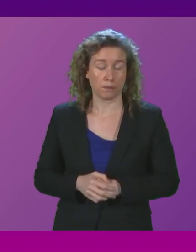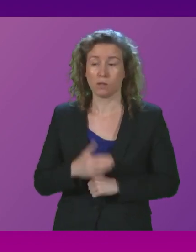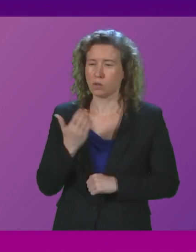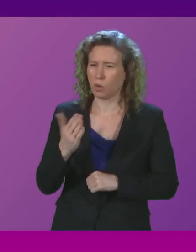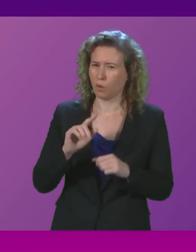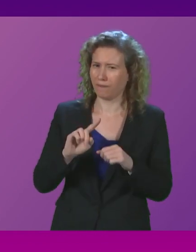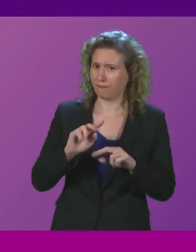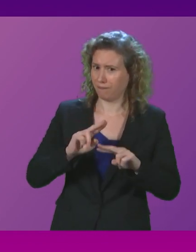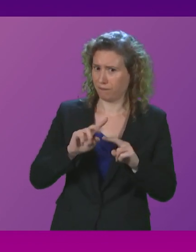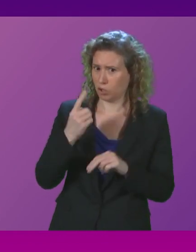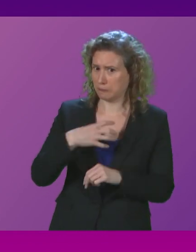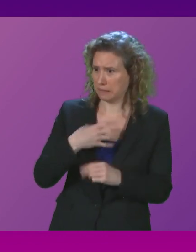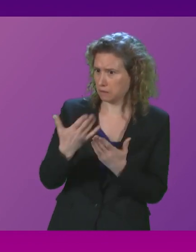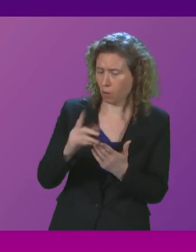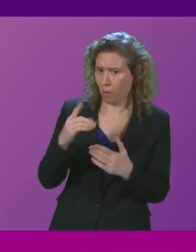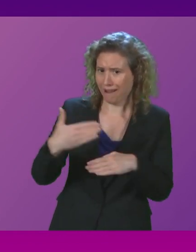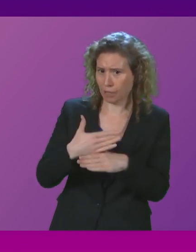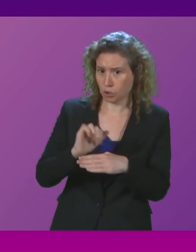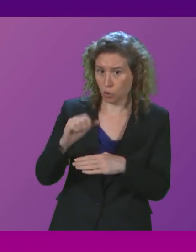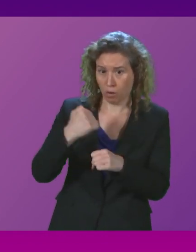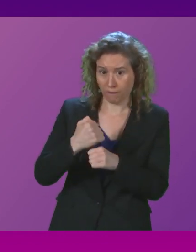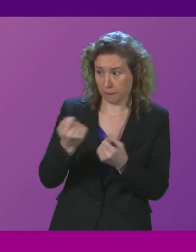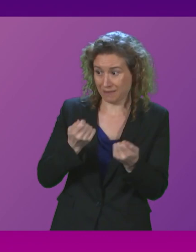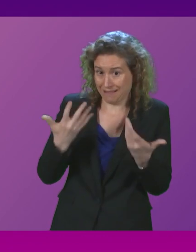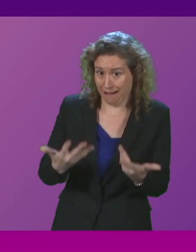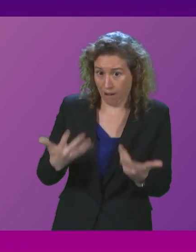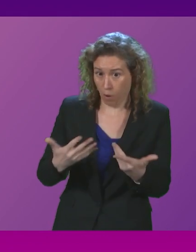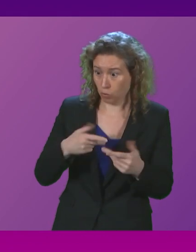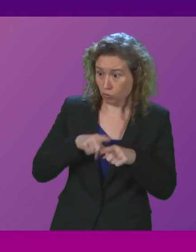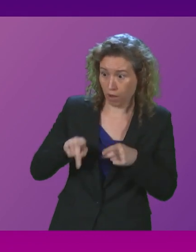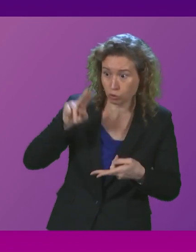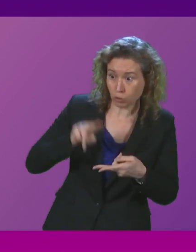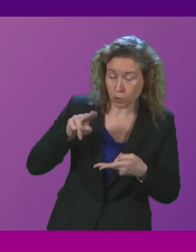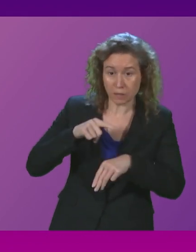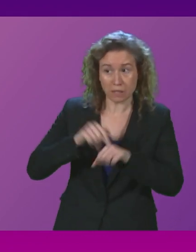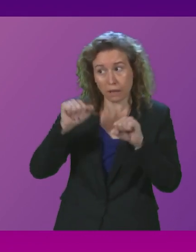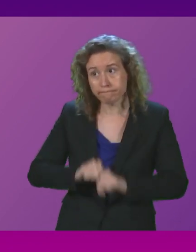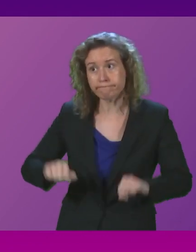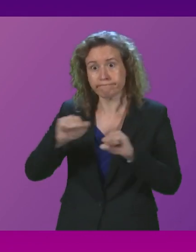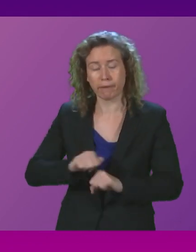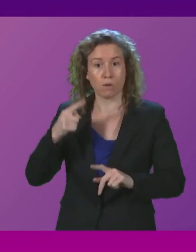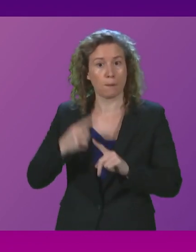What action is the First Minister’s Government taking now to reduce the time that people are waiting for emergency treatment here in Scotland?